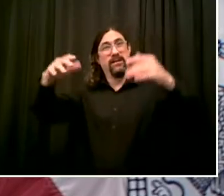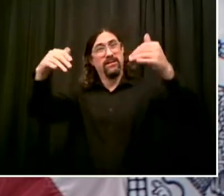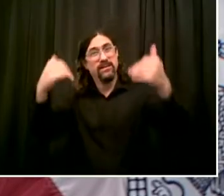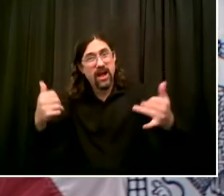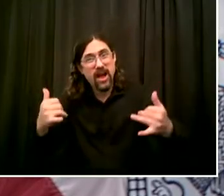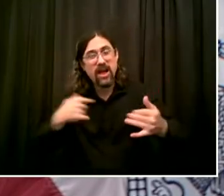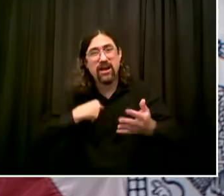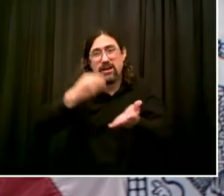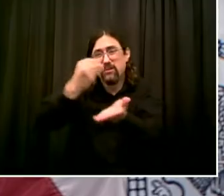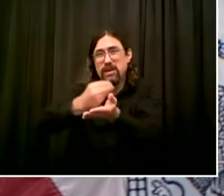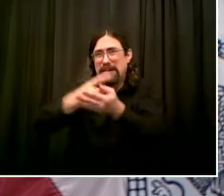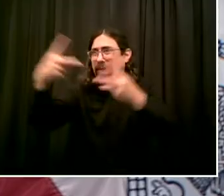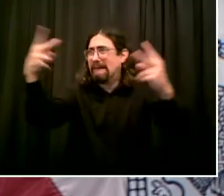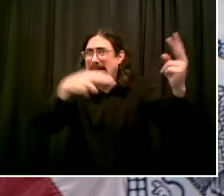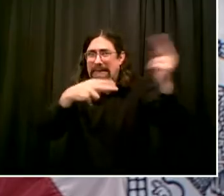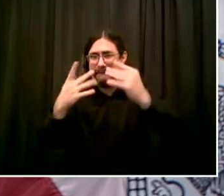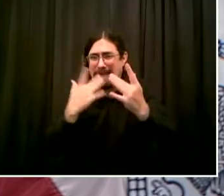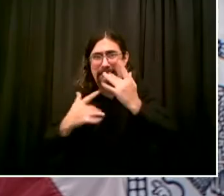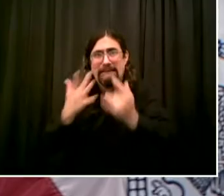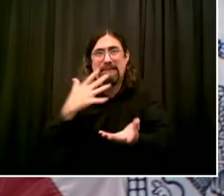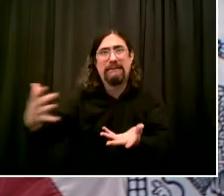1970S IS THE